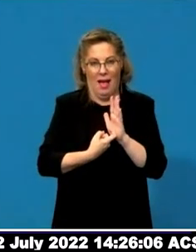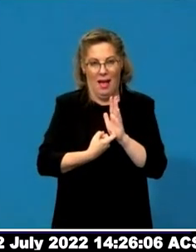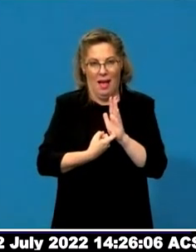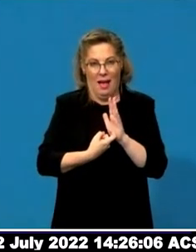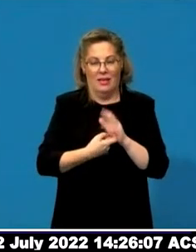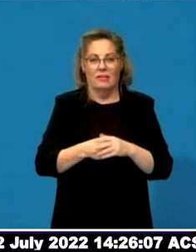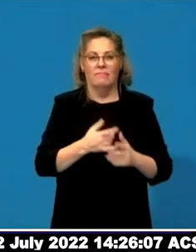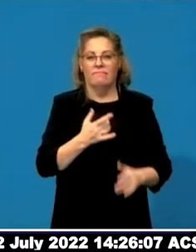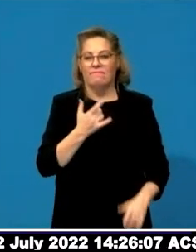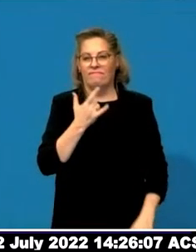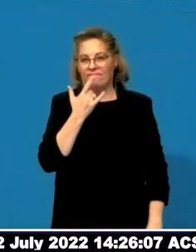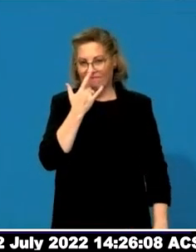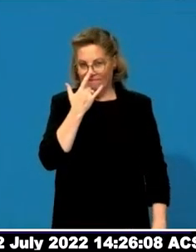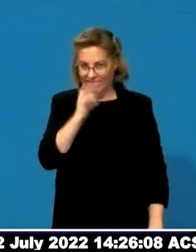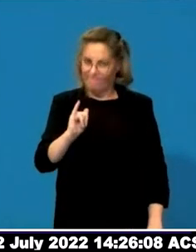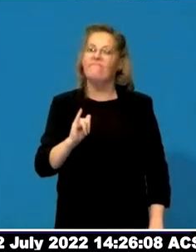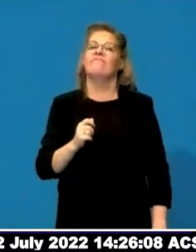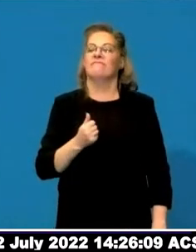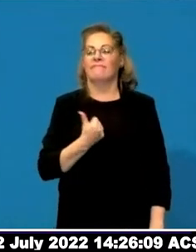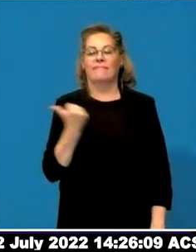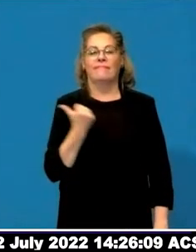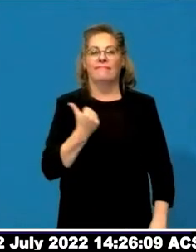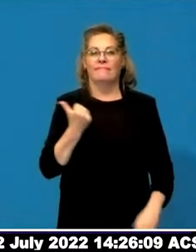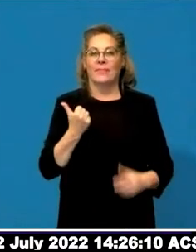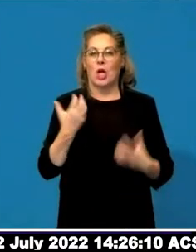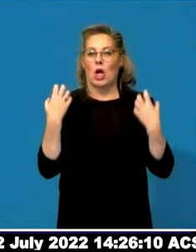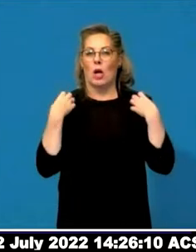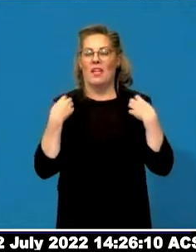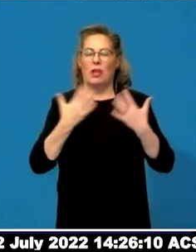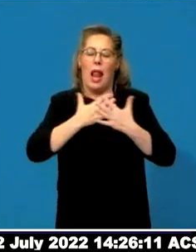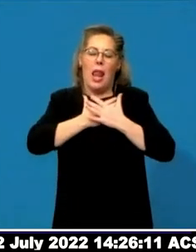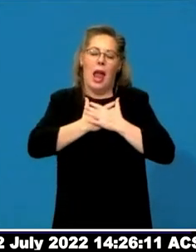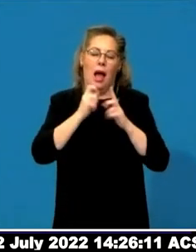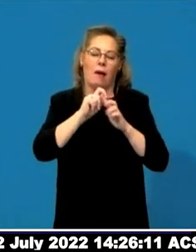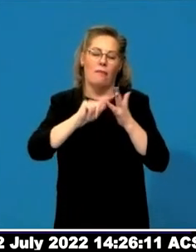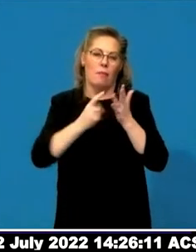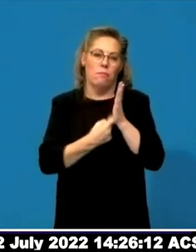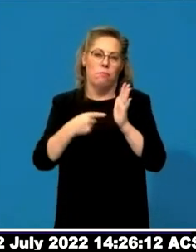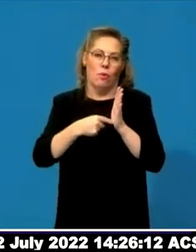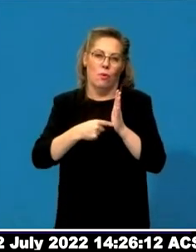apparently is a supporter of Port Adelaide, which is an entirely misguided view on the whole.